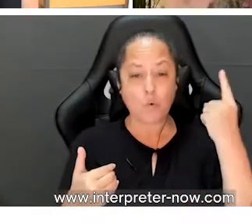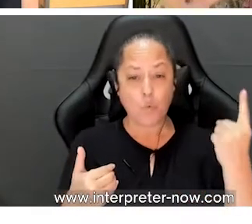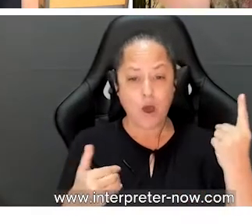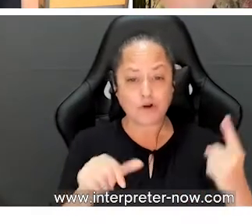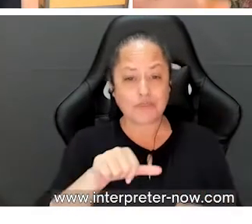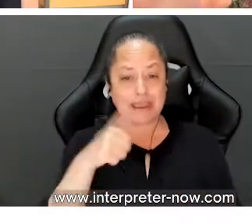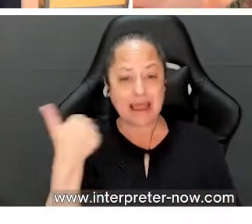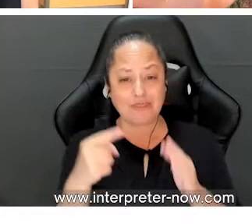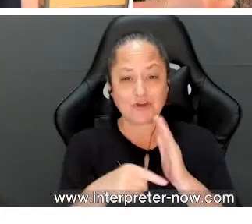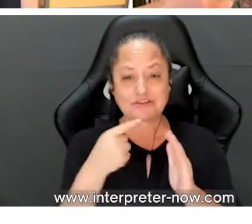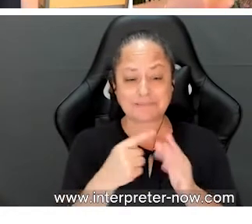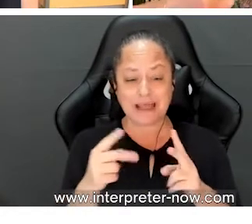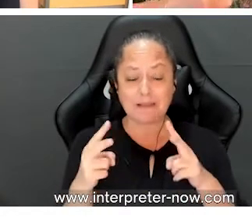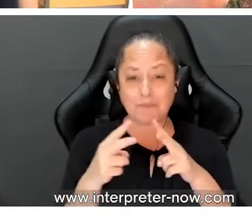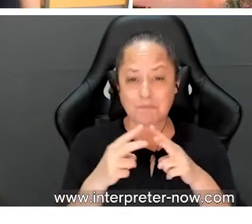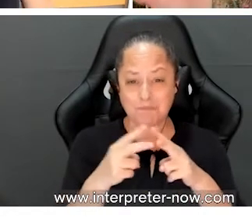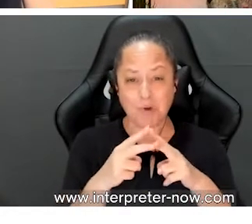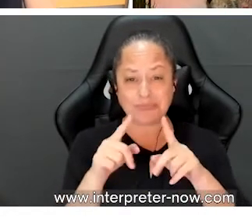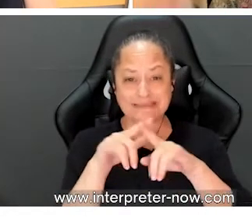And sometimes both very much at the same time.